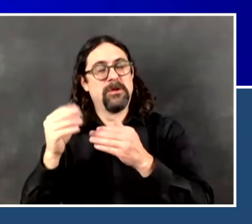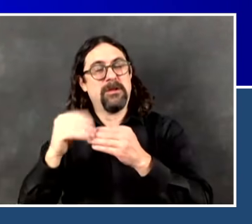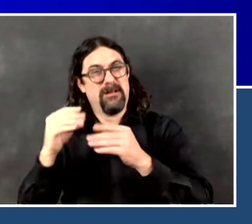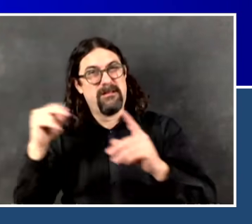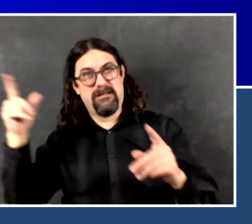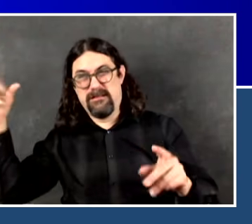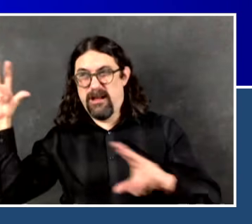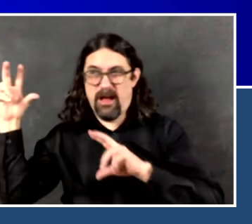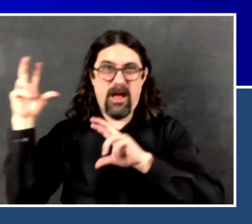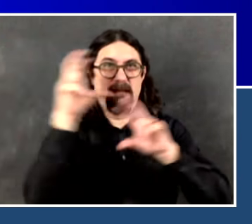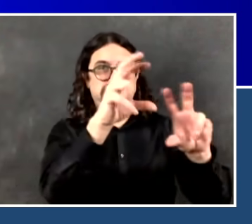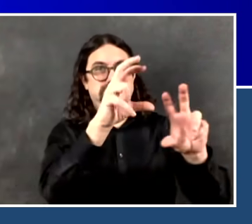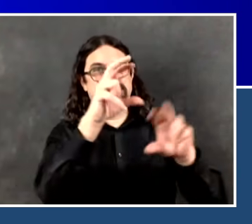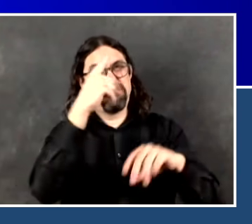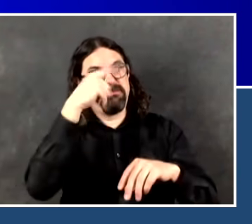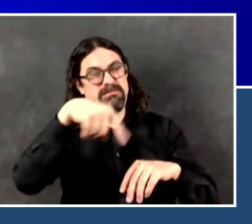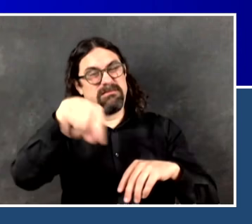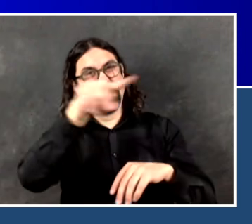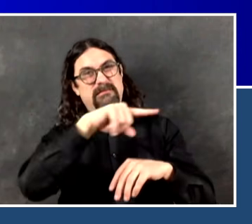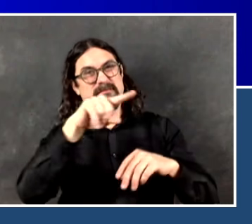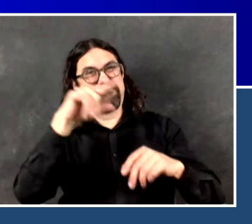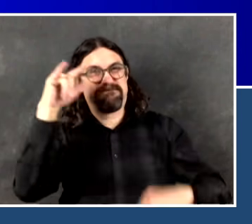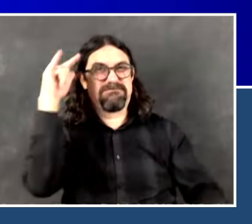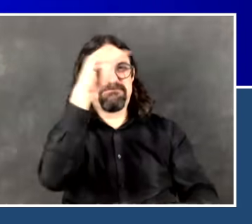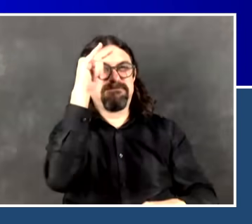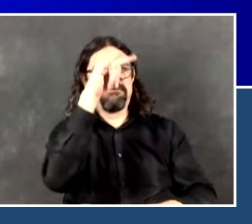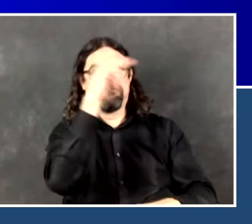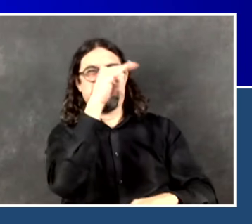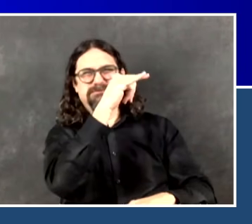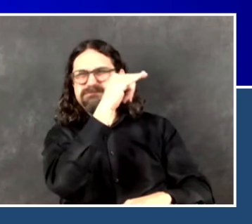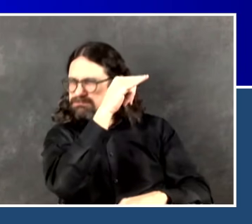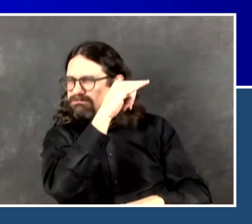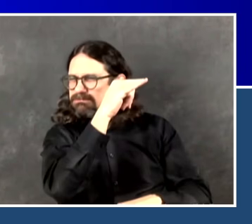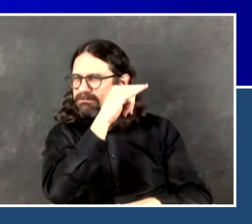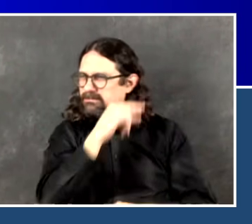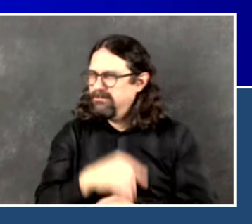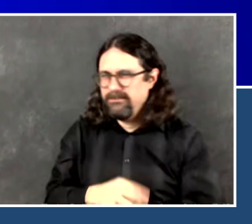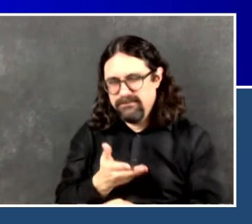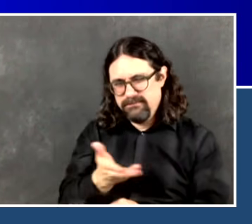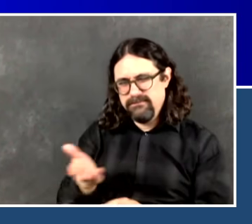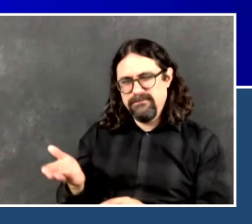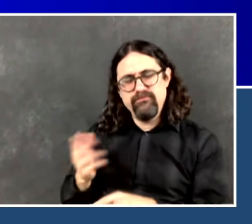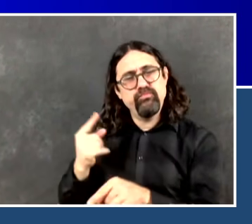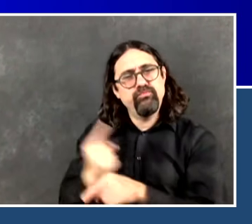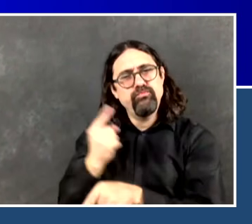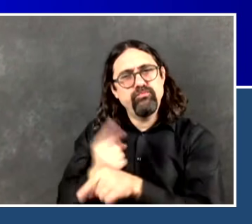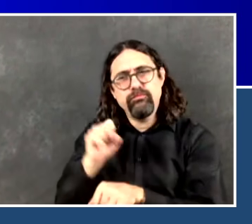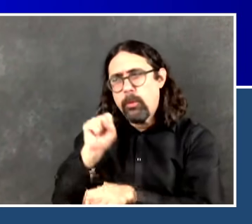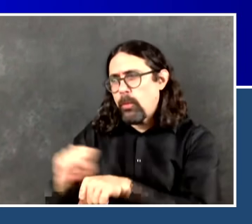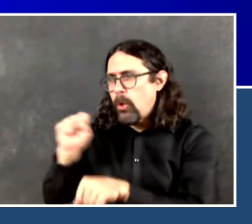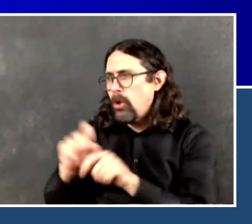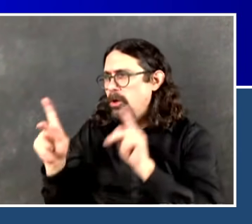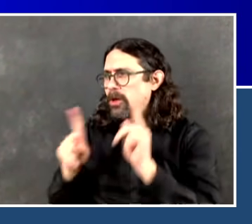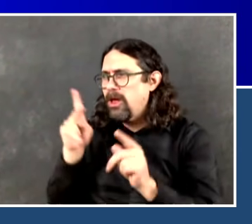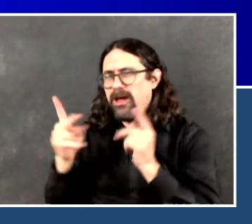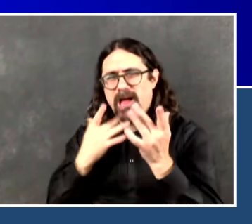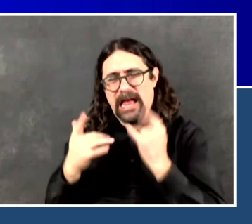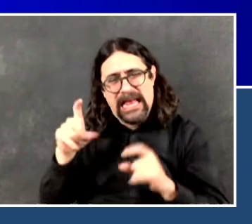EVER AND MORE UNACCEPTABLE THAN EVER. AS WE FIGHT WH AT